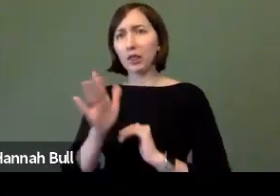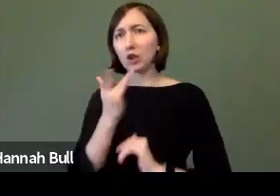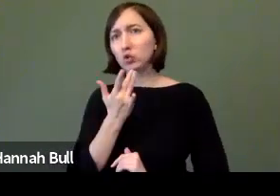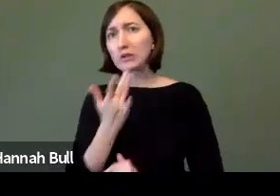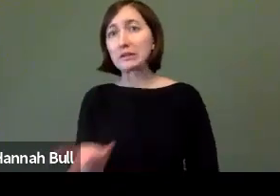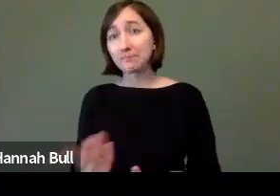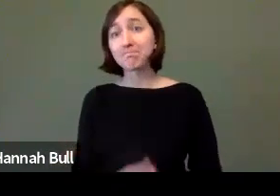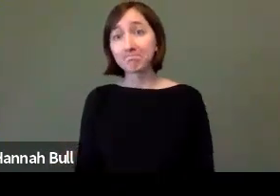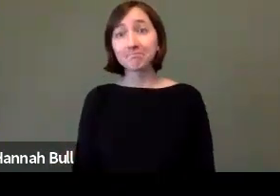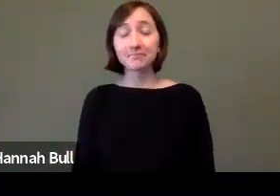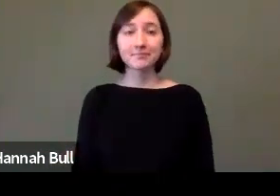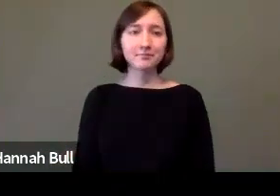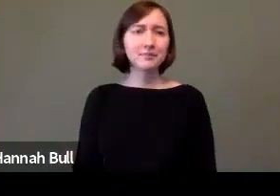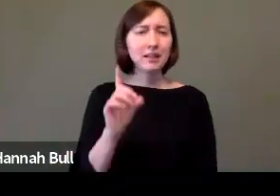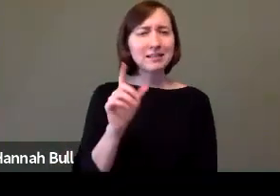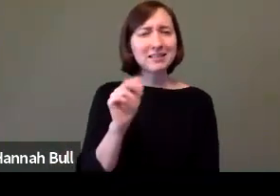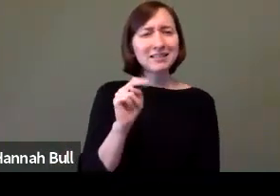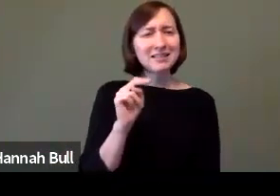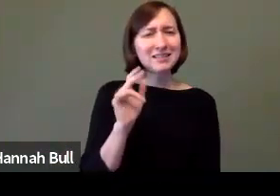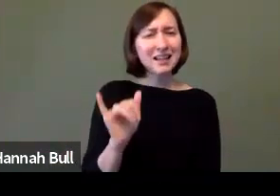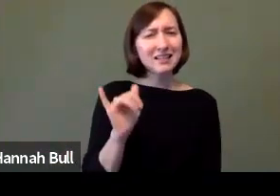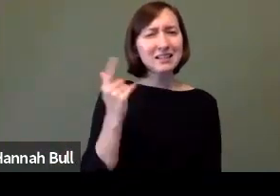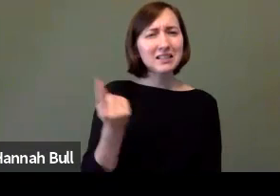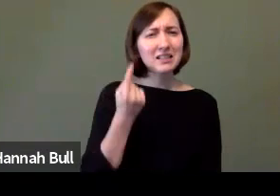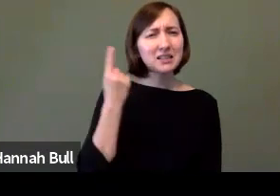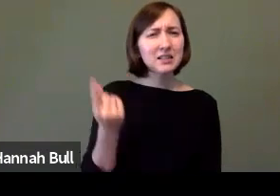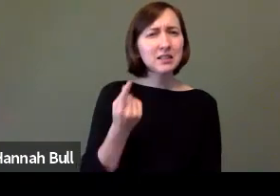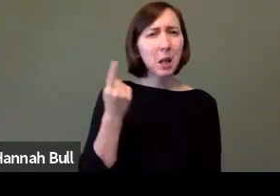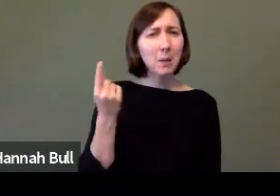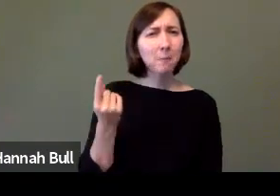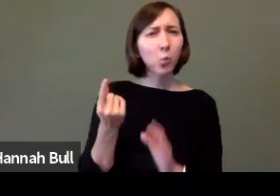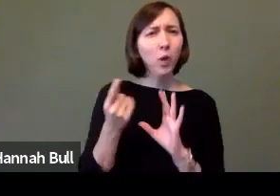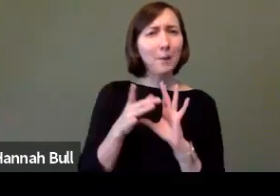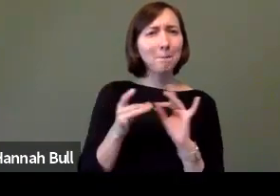Kate Brady: Someone mentioned centers for independent living